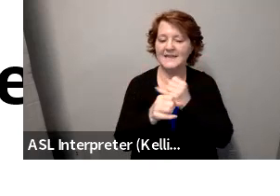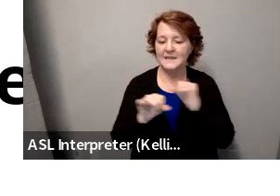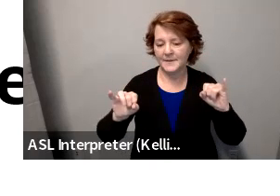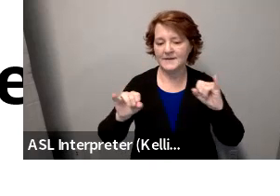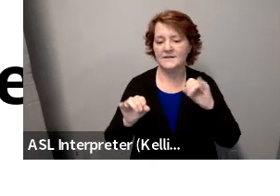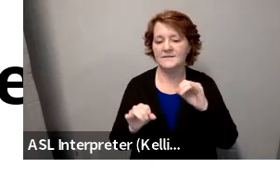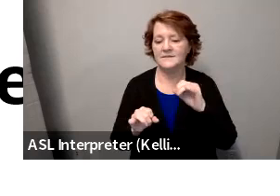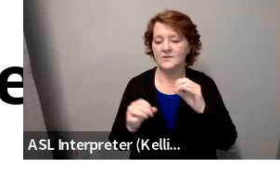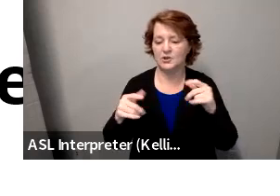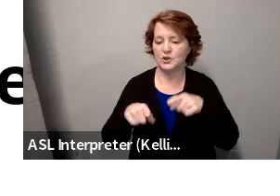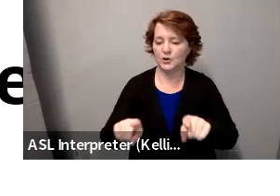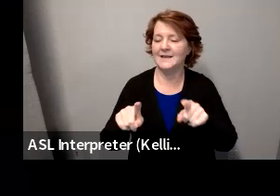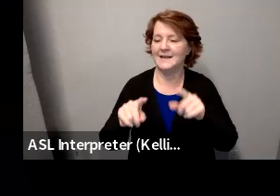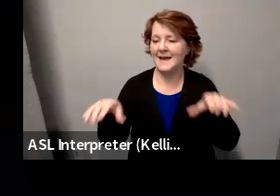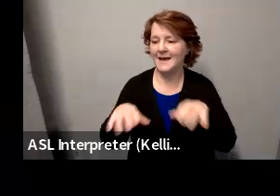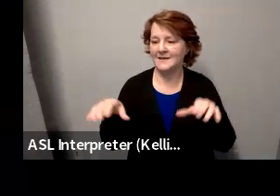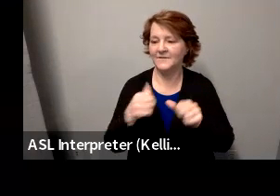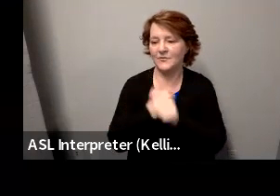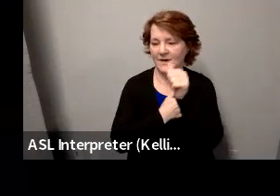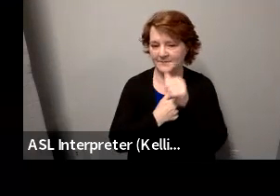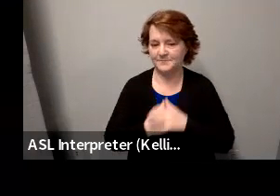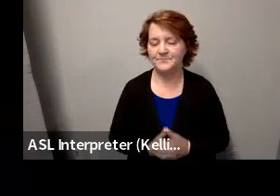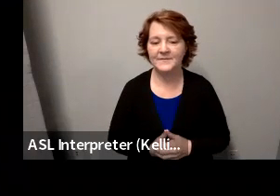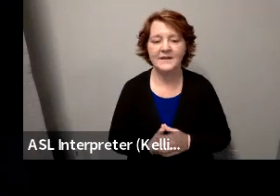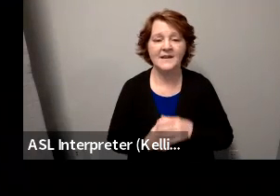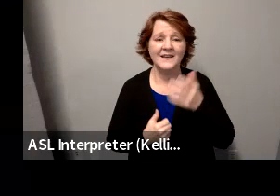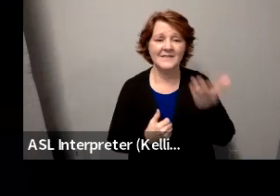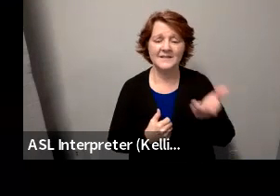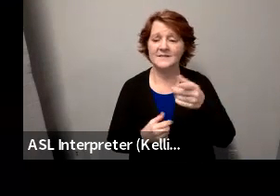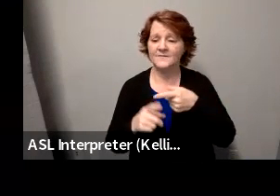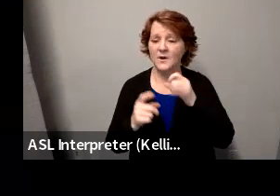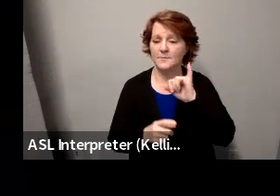them to be able to reach as much community as possible. Then Anne Marie